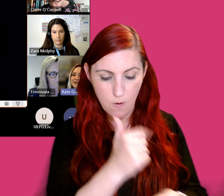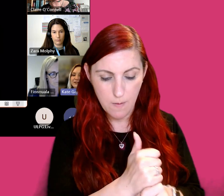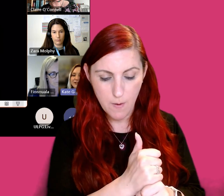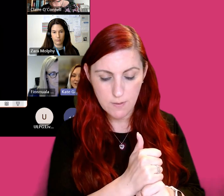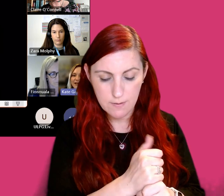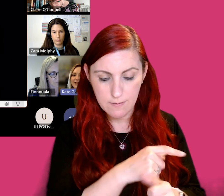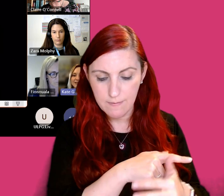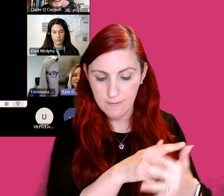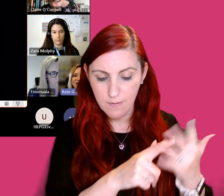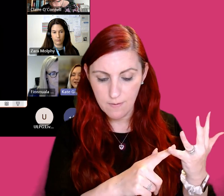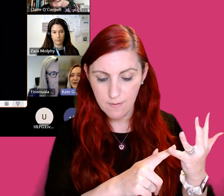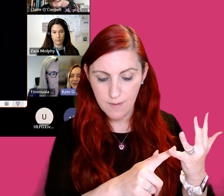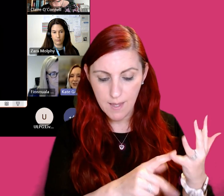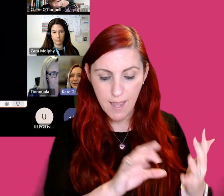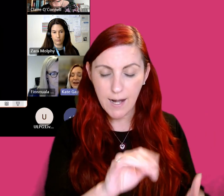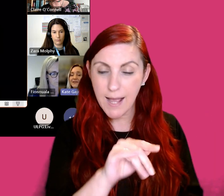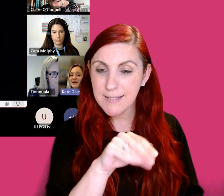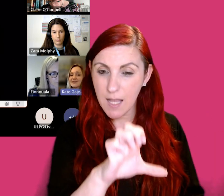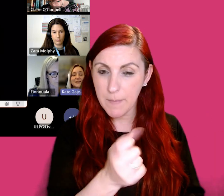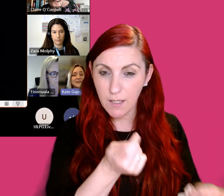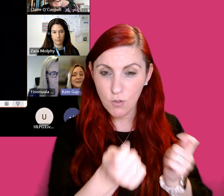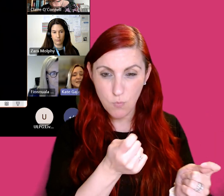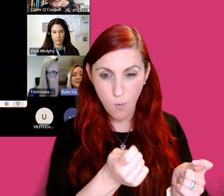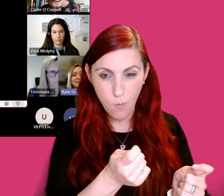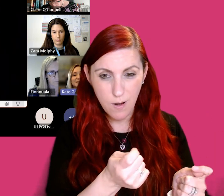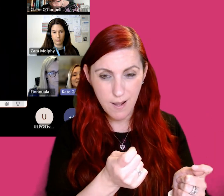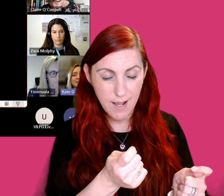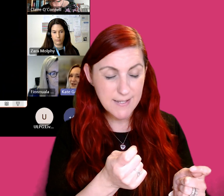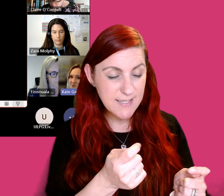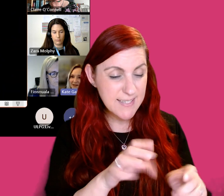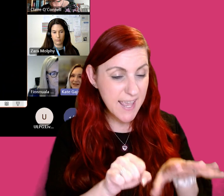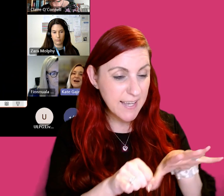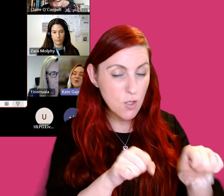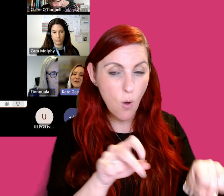absolutely dominates the childbearing journey and that's this is the experience of any wom